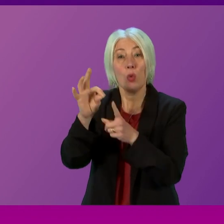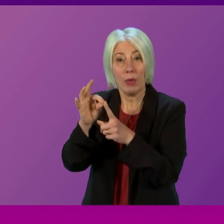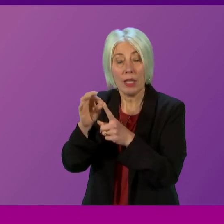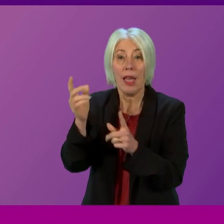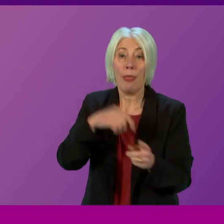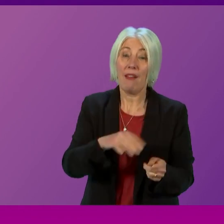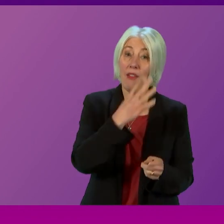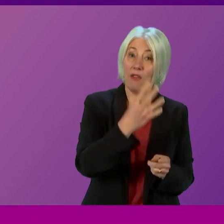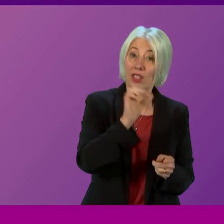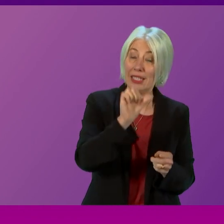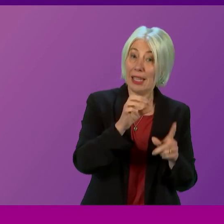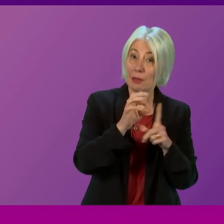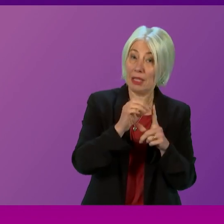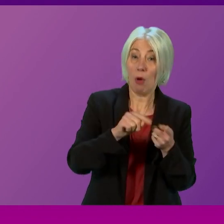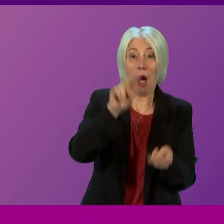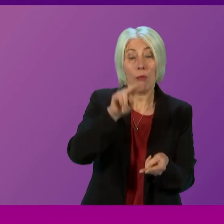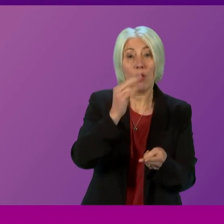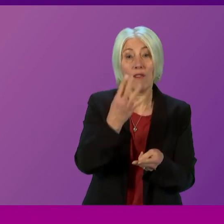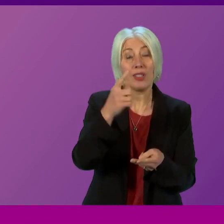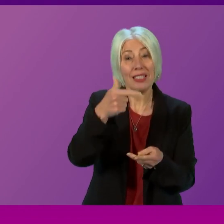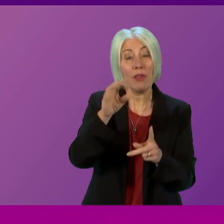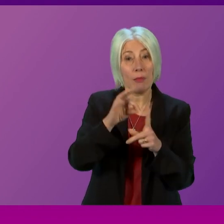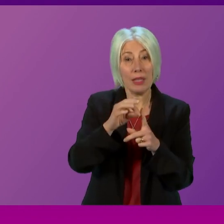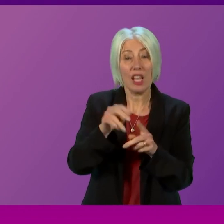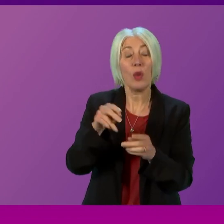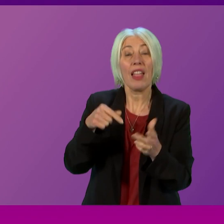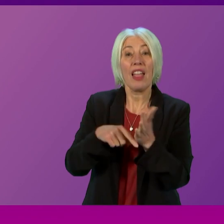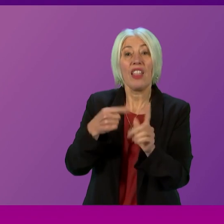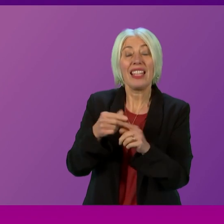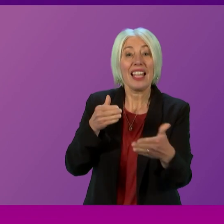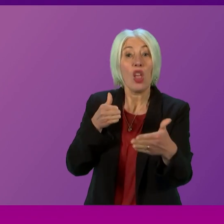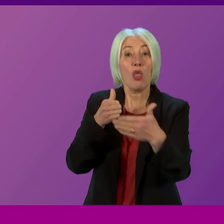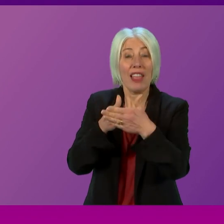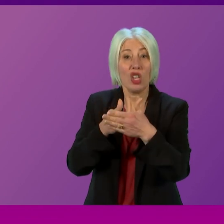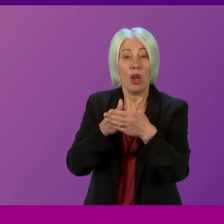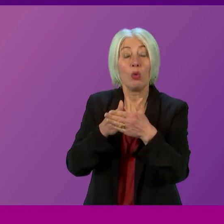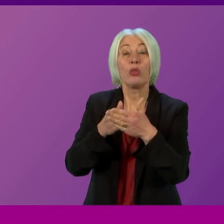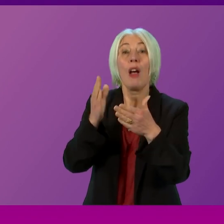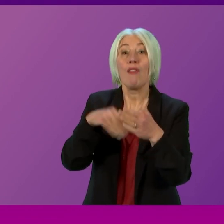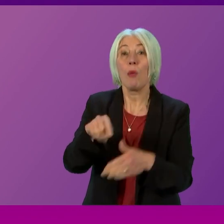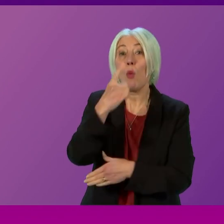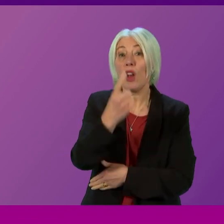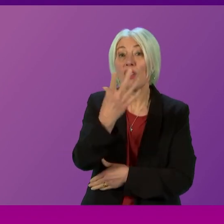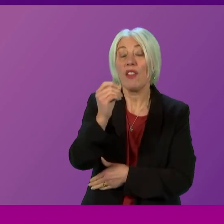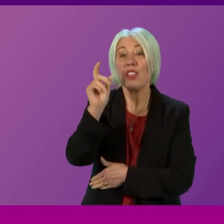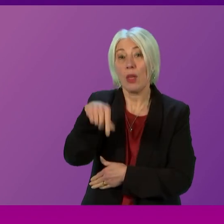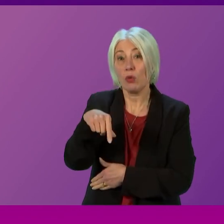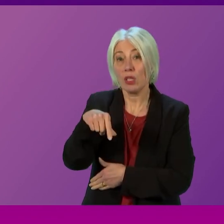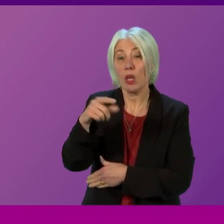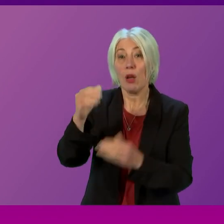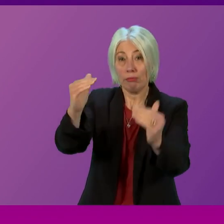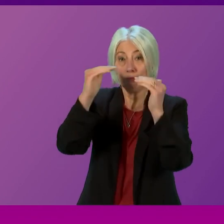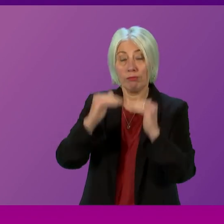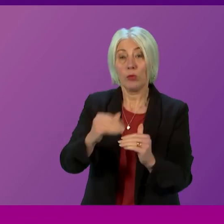46p to 47p and reducing the tax threshold for the top rate from £150,000 to £125,000.